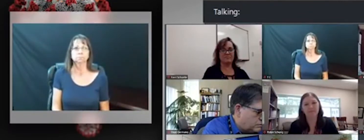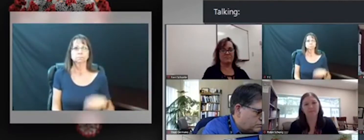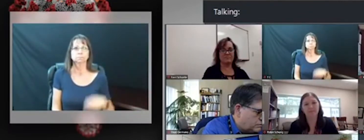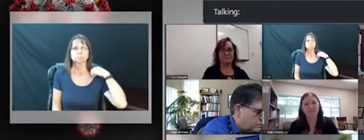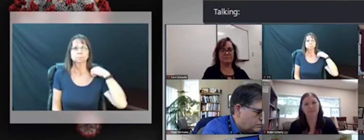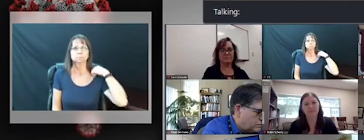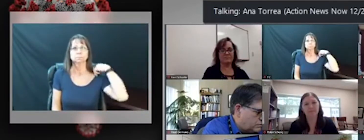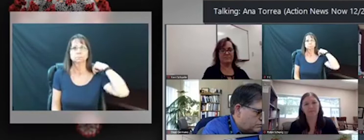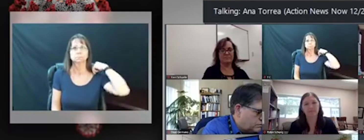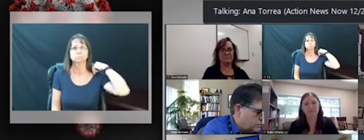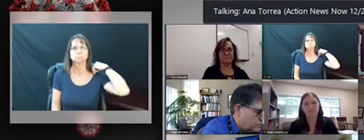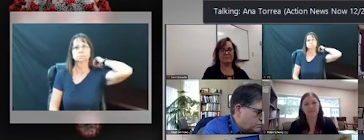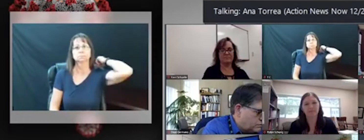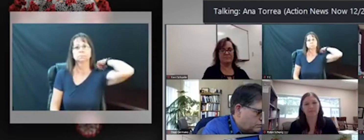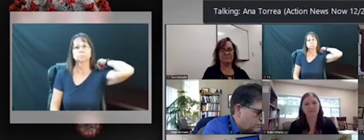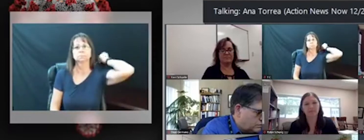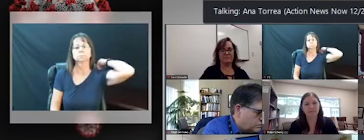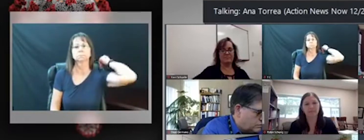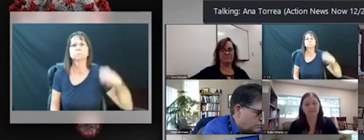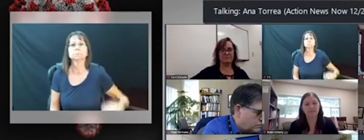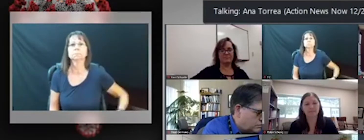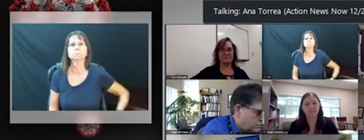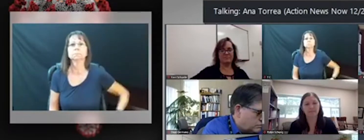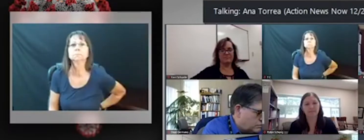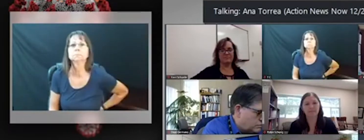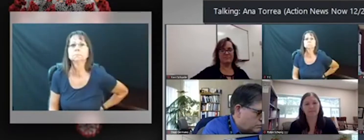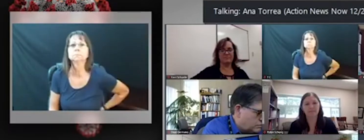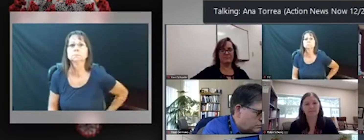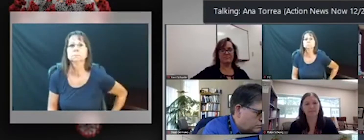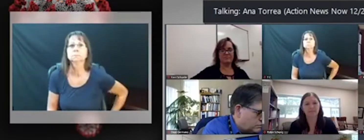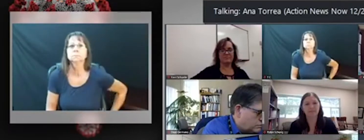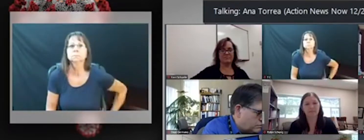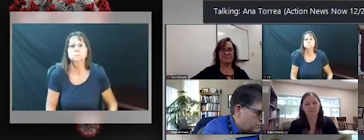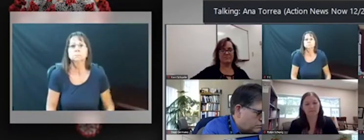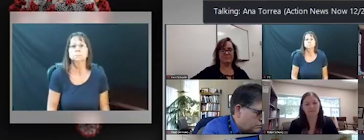Hi, to follow up on that, bouncing off of my question. Robin this one is for you or